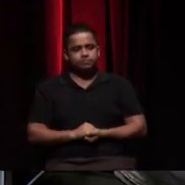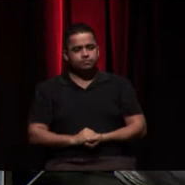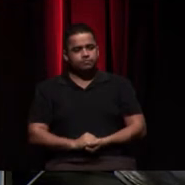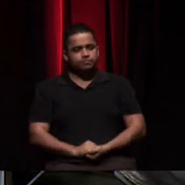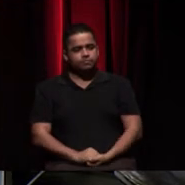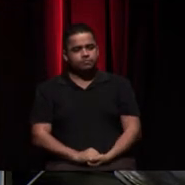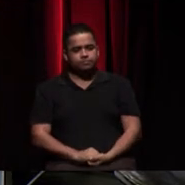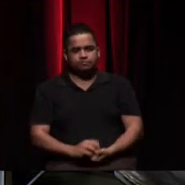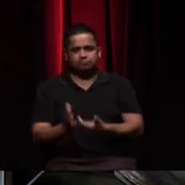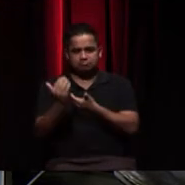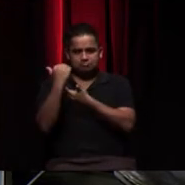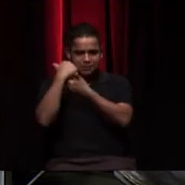in my head.